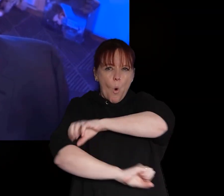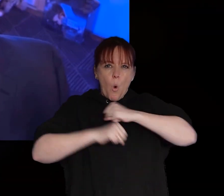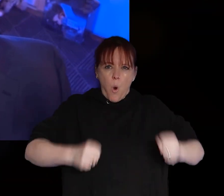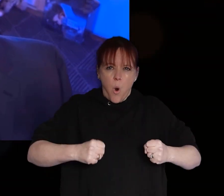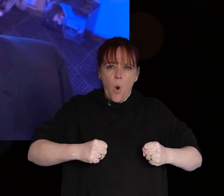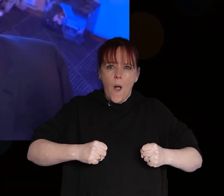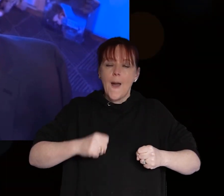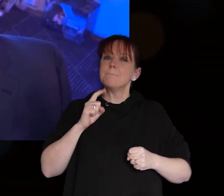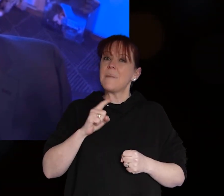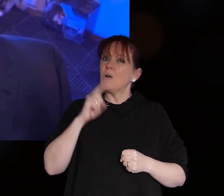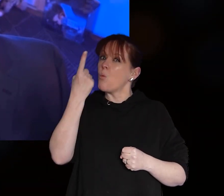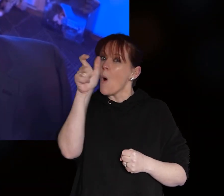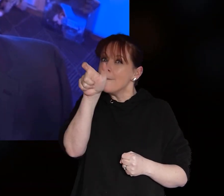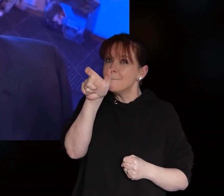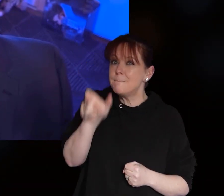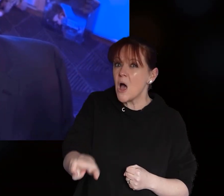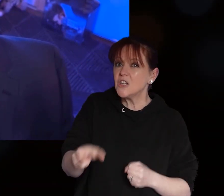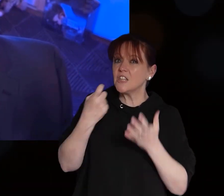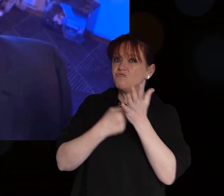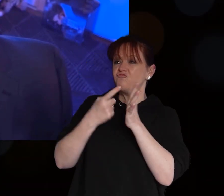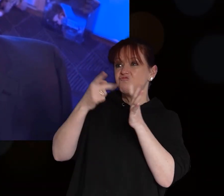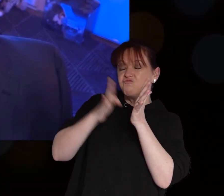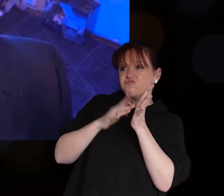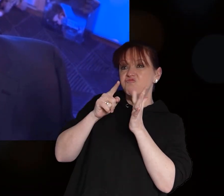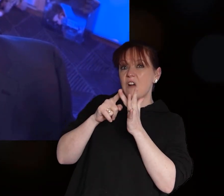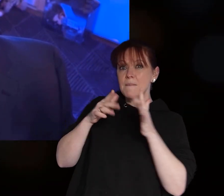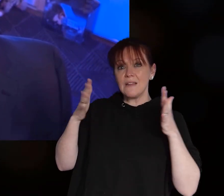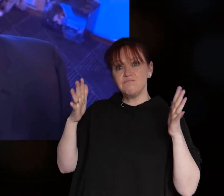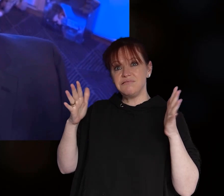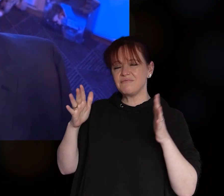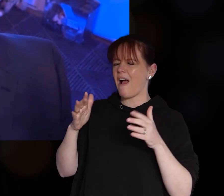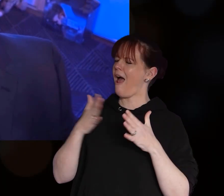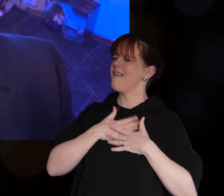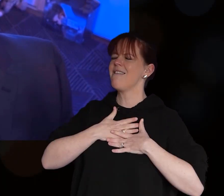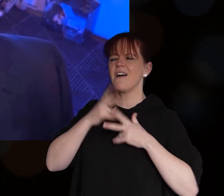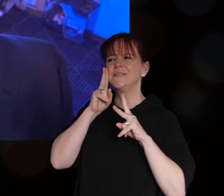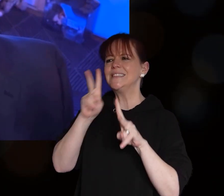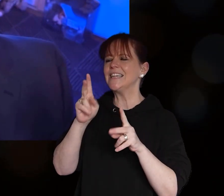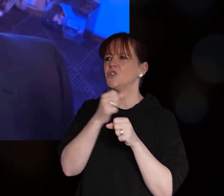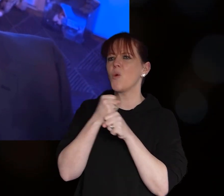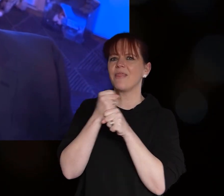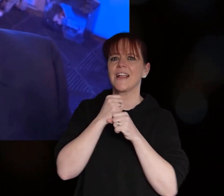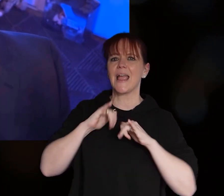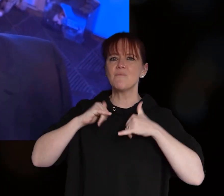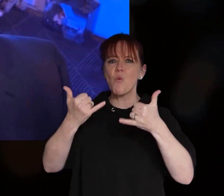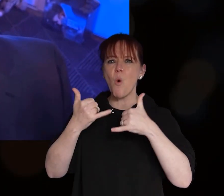Remi, it was a joy to see you in person again at the Game Awards, looking so freaking happy!